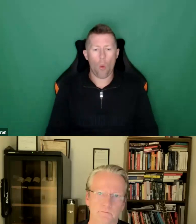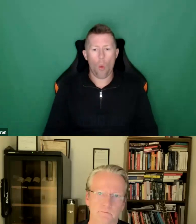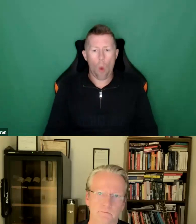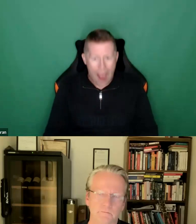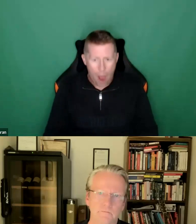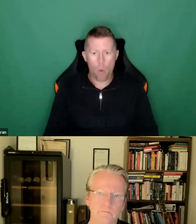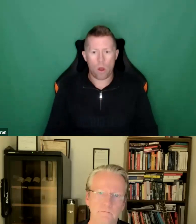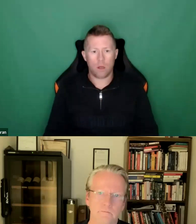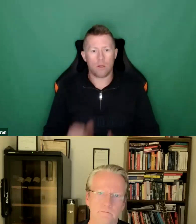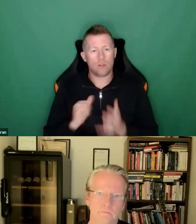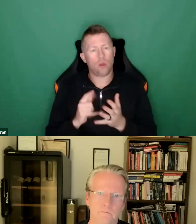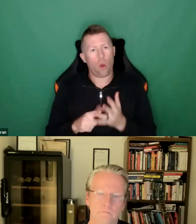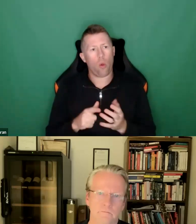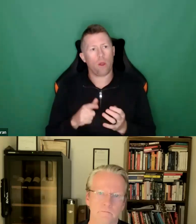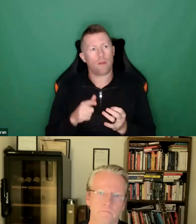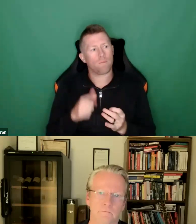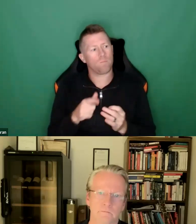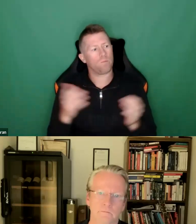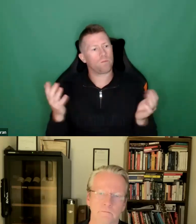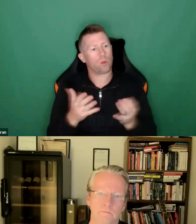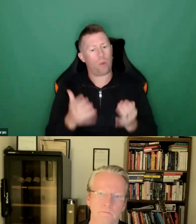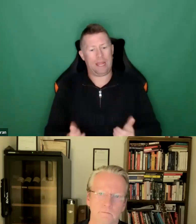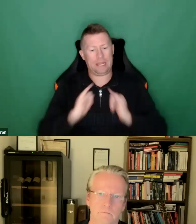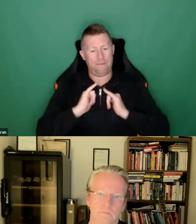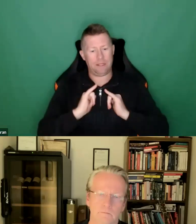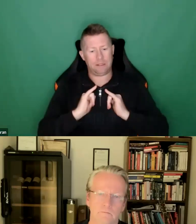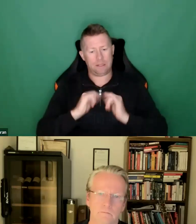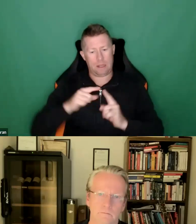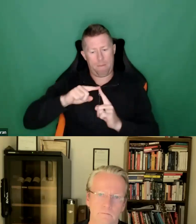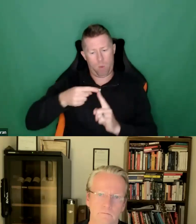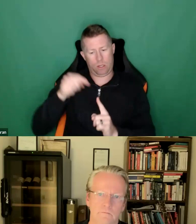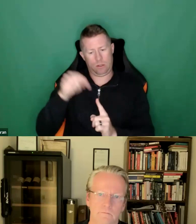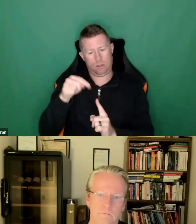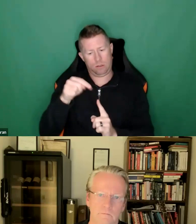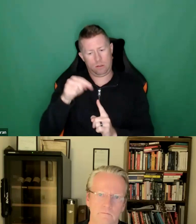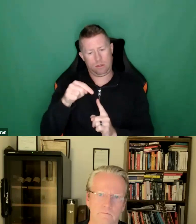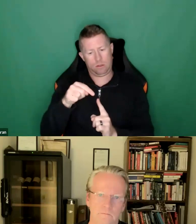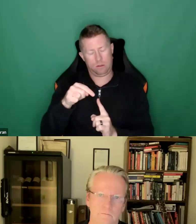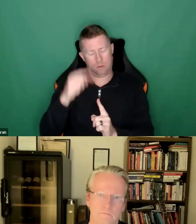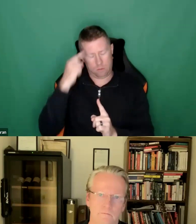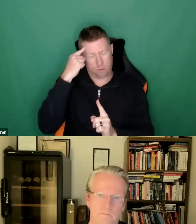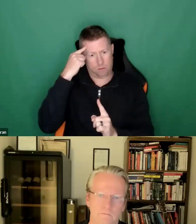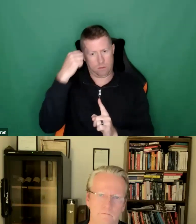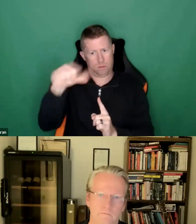in places like Victoria, but at scale revelation about the importance of schools. An keeping children's likes connected. And